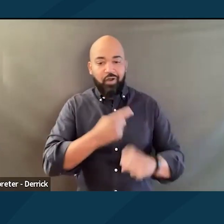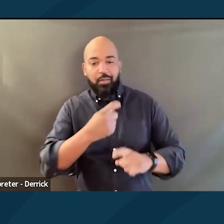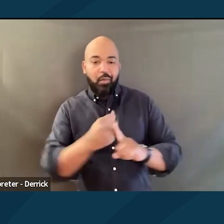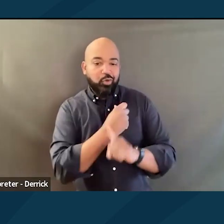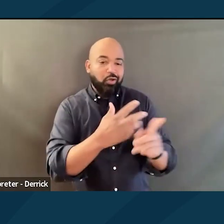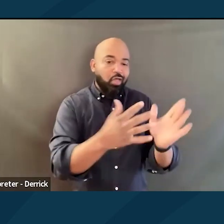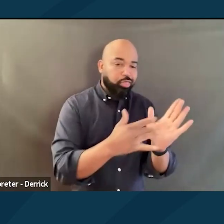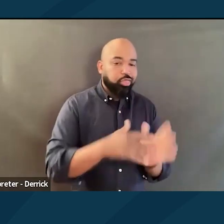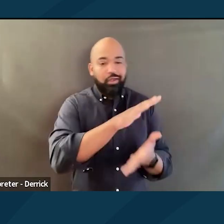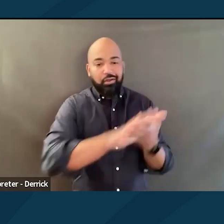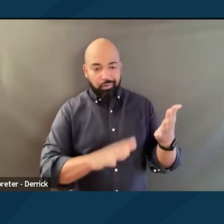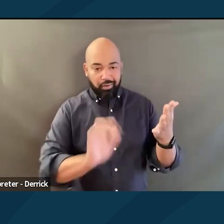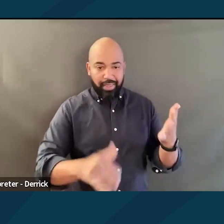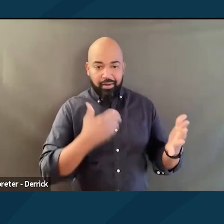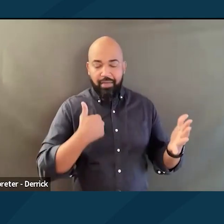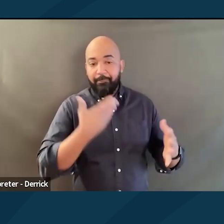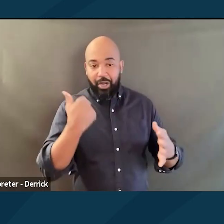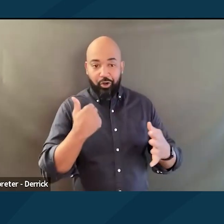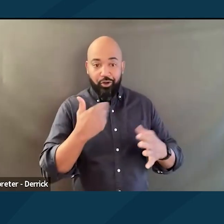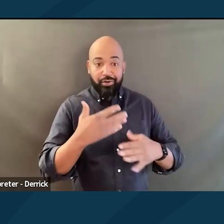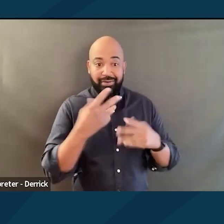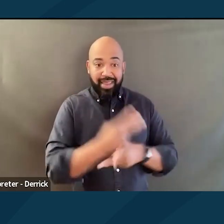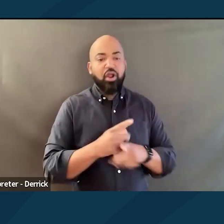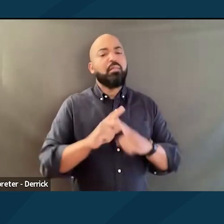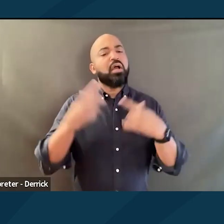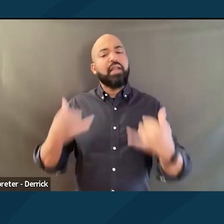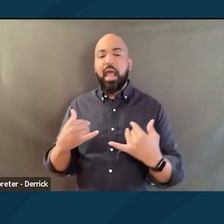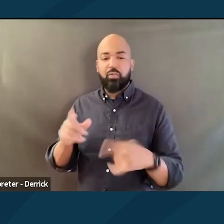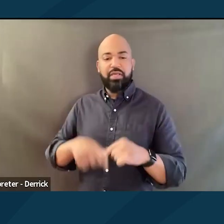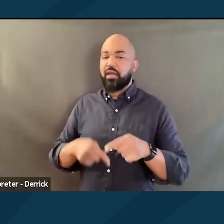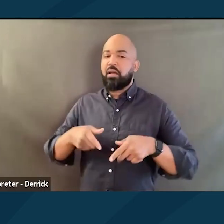homes and other institutions are becoming even more dangerous than they already were.